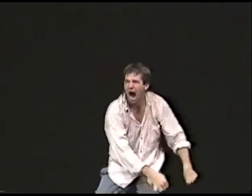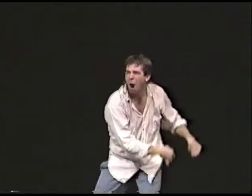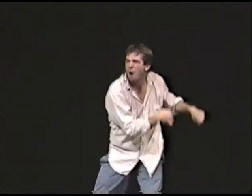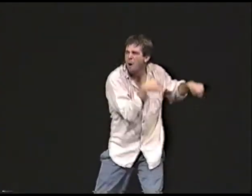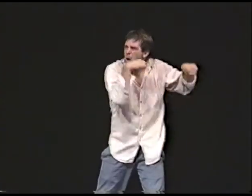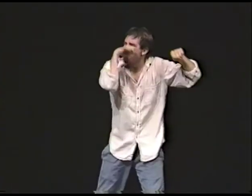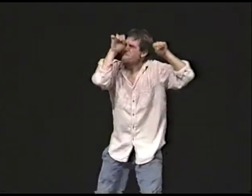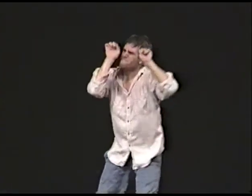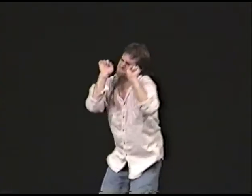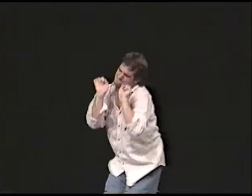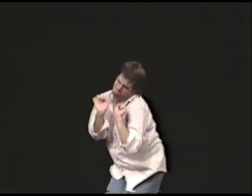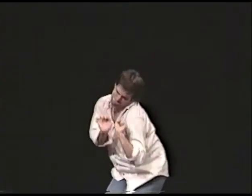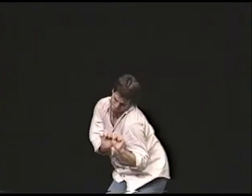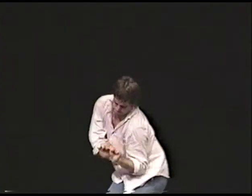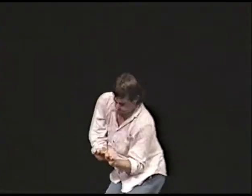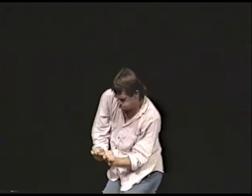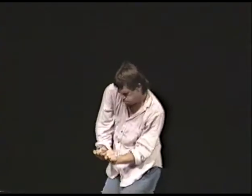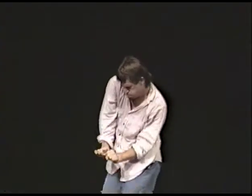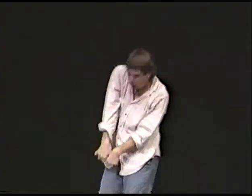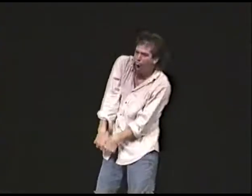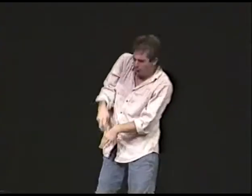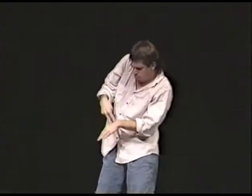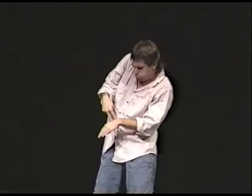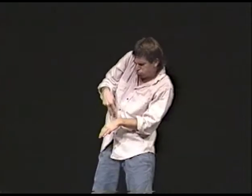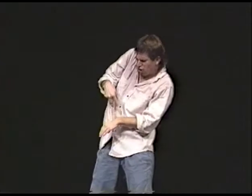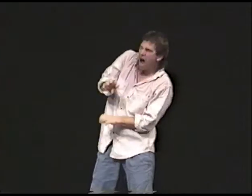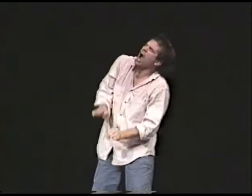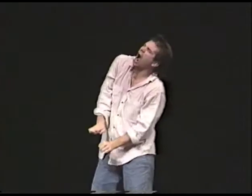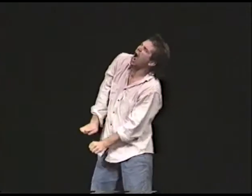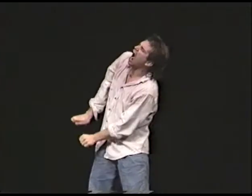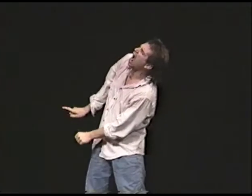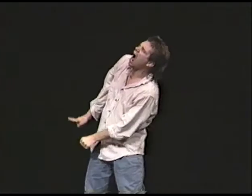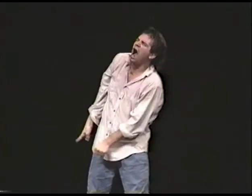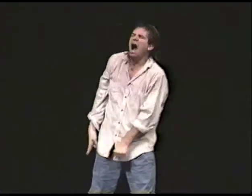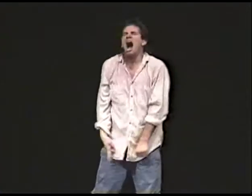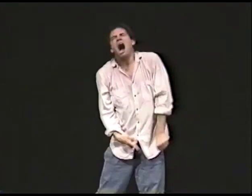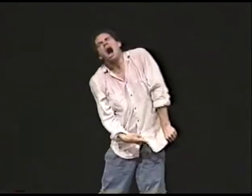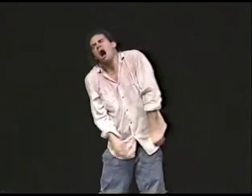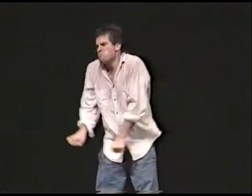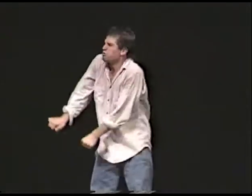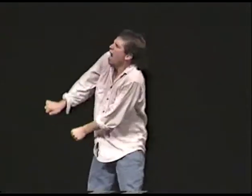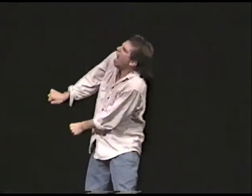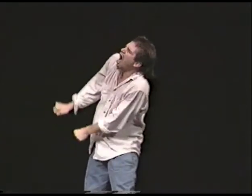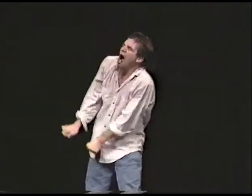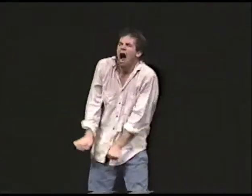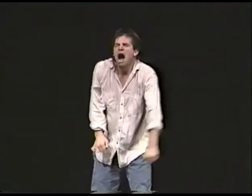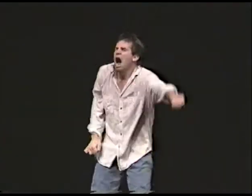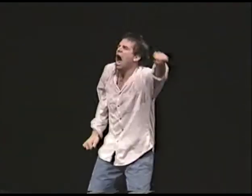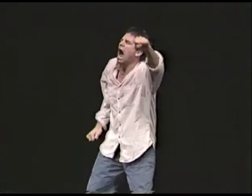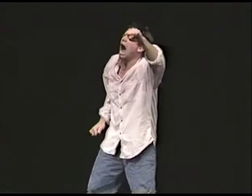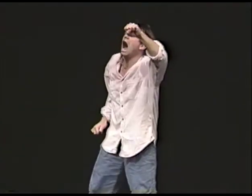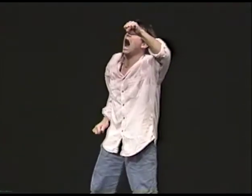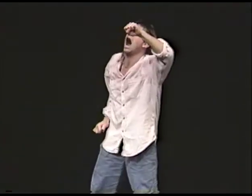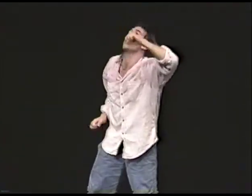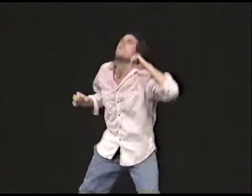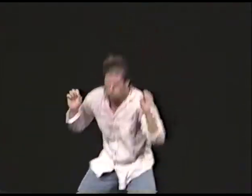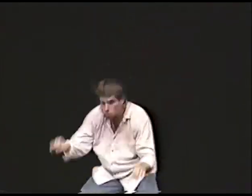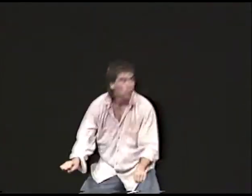Charlie, leaping off grass [MAKES FRISBEE SOUND]